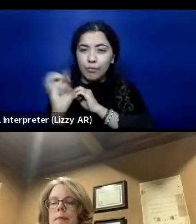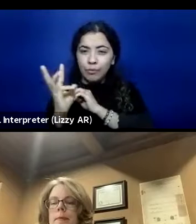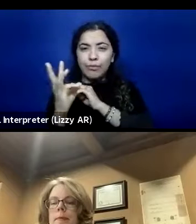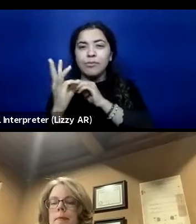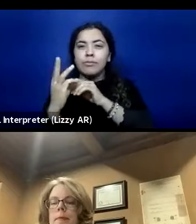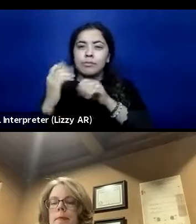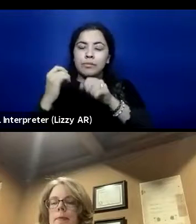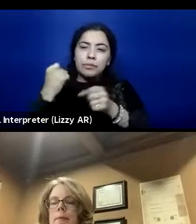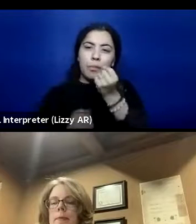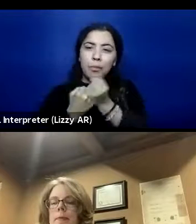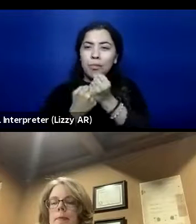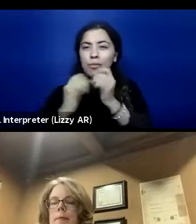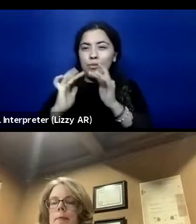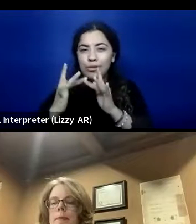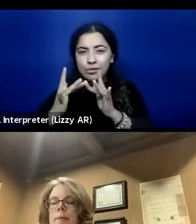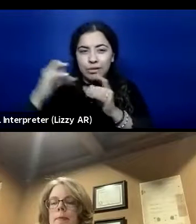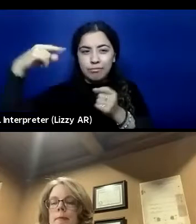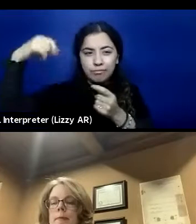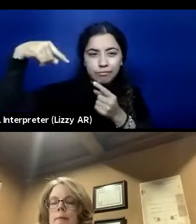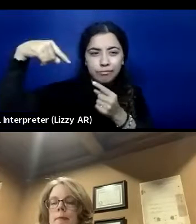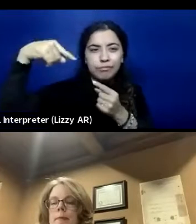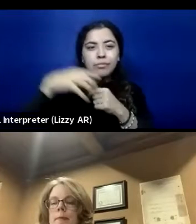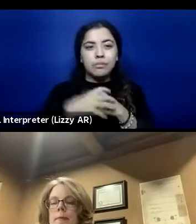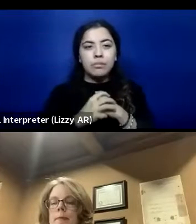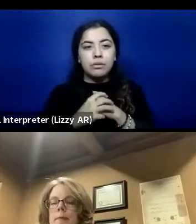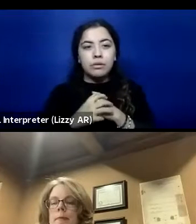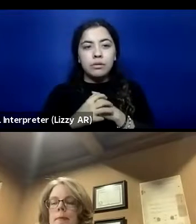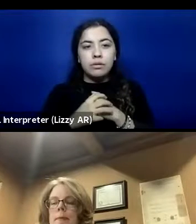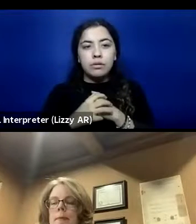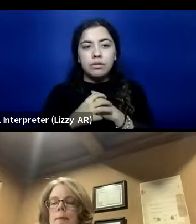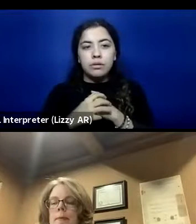Based on the work that was done by MCI, IBM, I think University of Michigan.